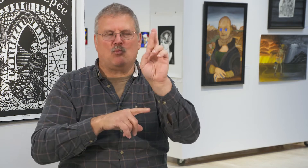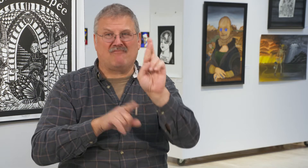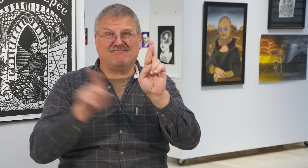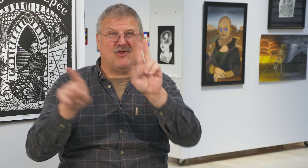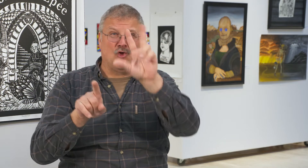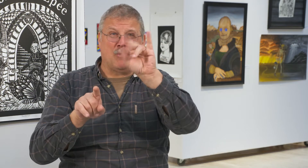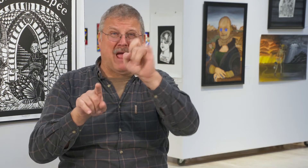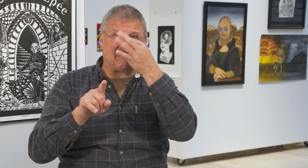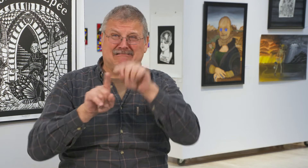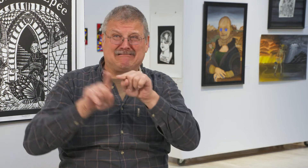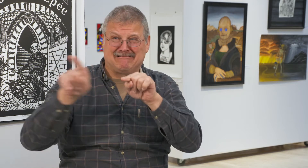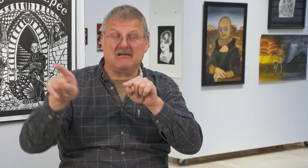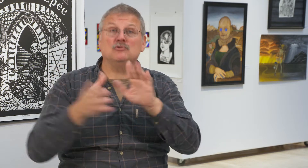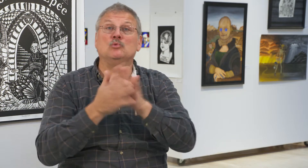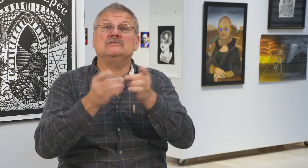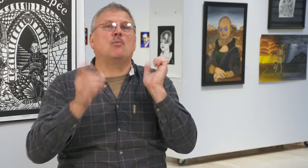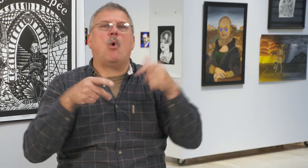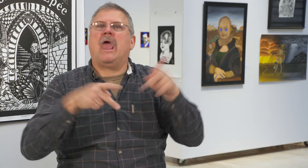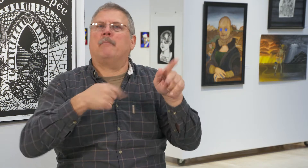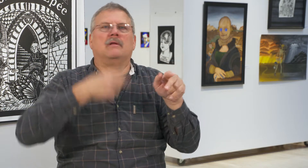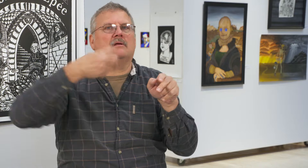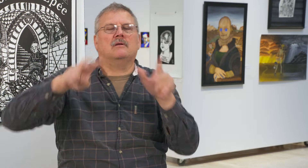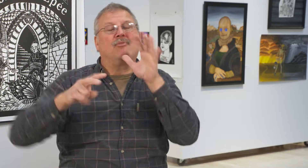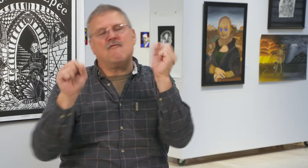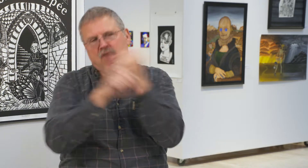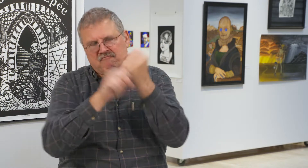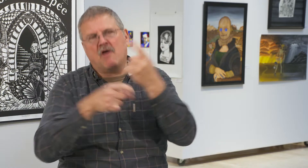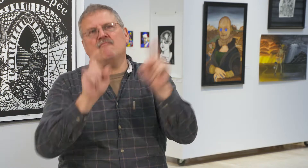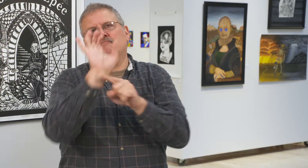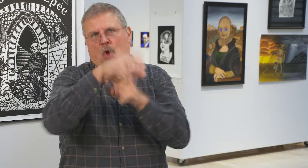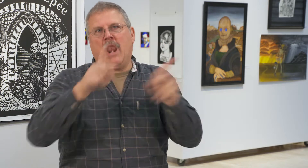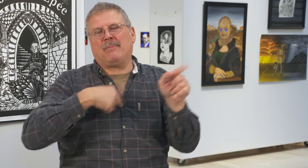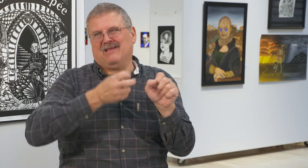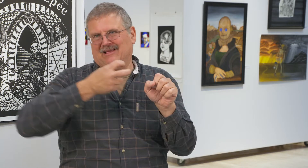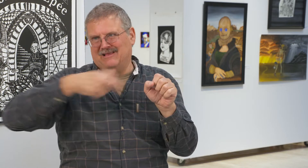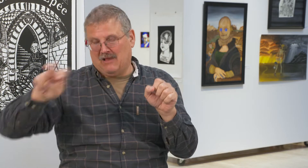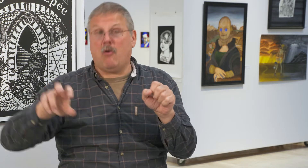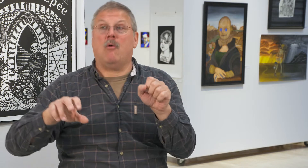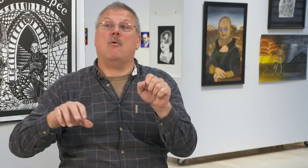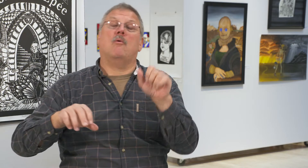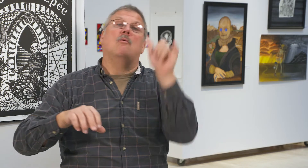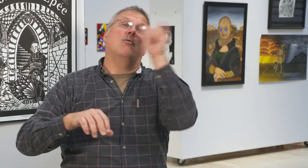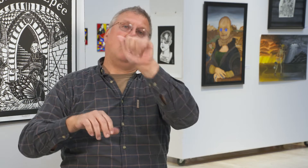No, it was CSD Riverside, about 30 miles away. At first the district wouldn't allow me to transfer, but again, my mother fought for me.